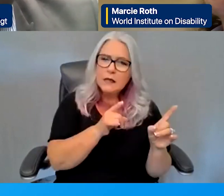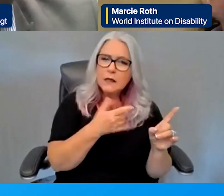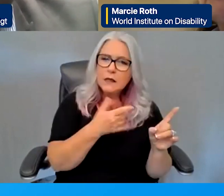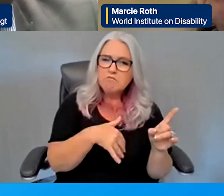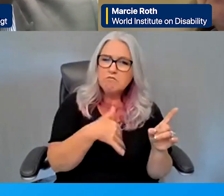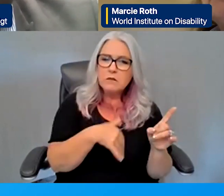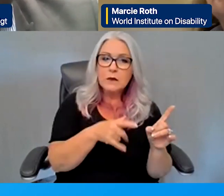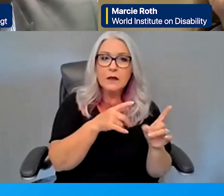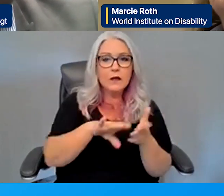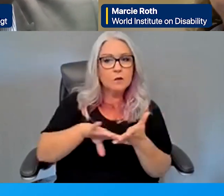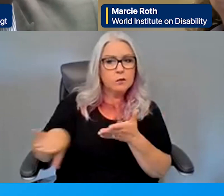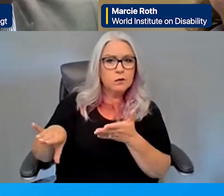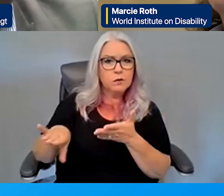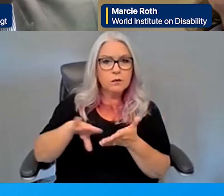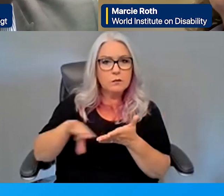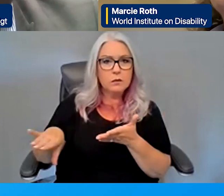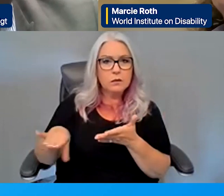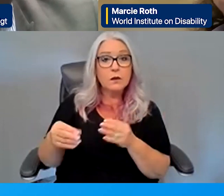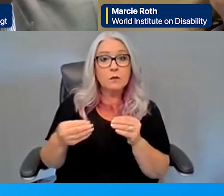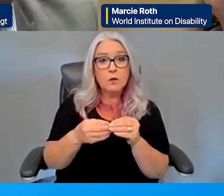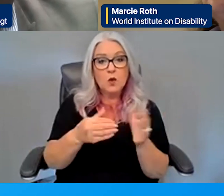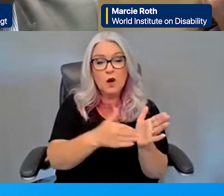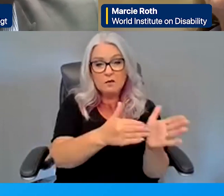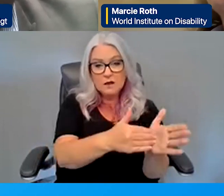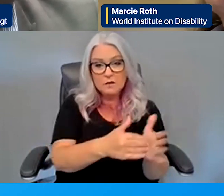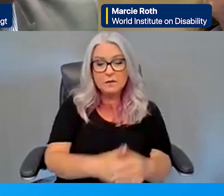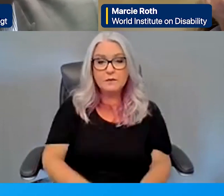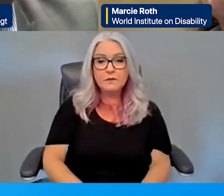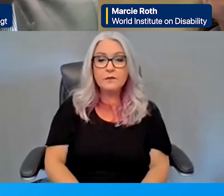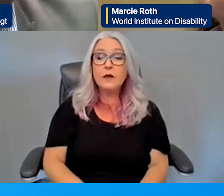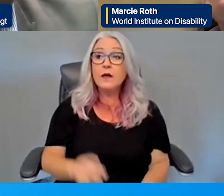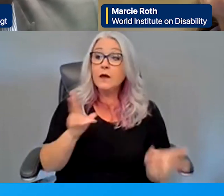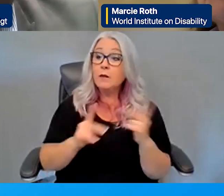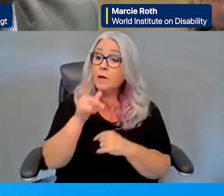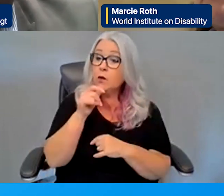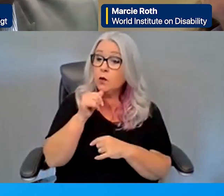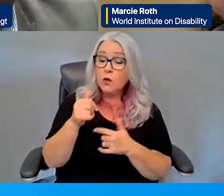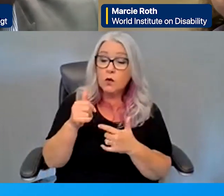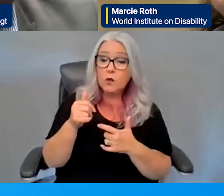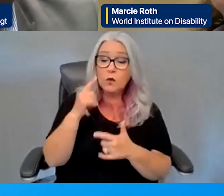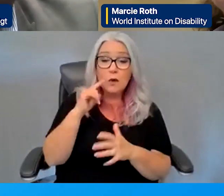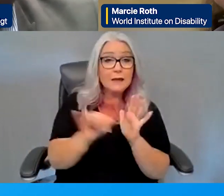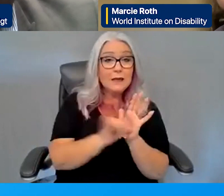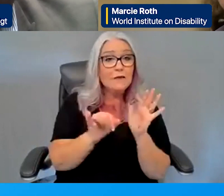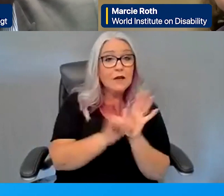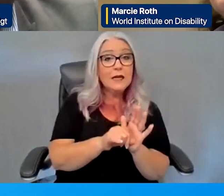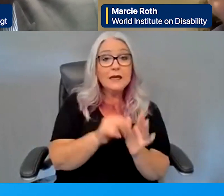exclusion. People who identify as nonbinary. People who identify